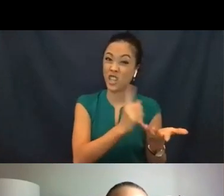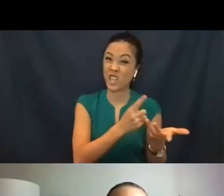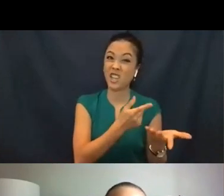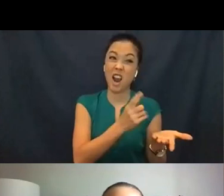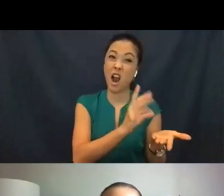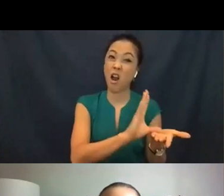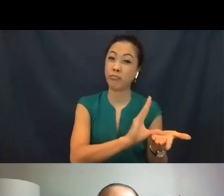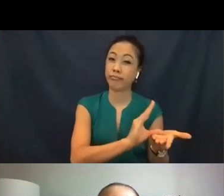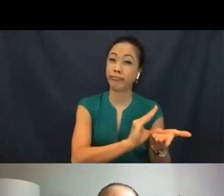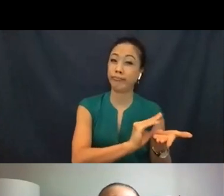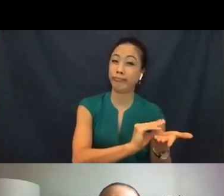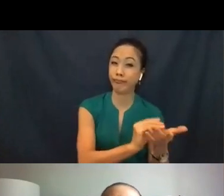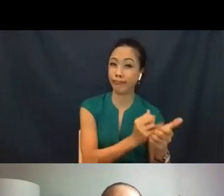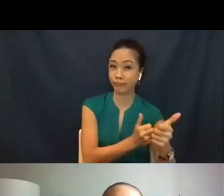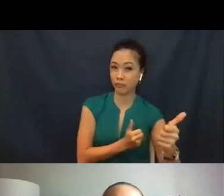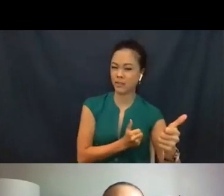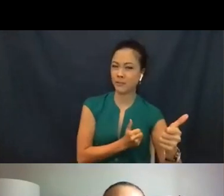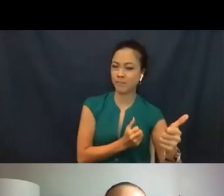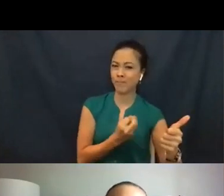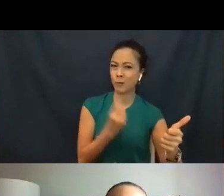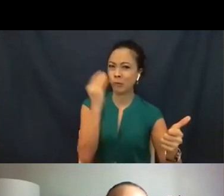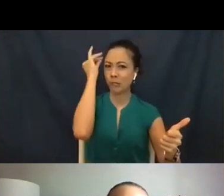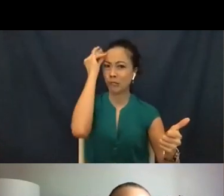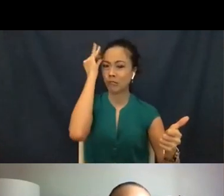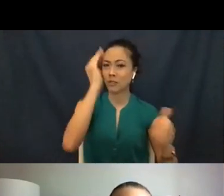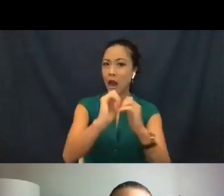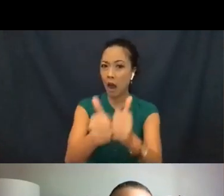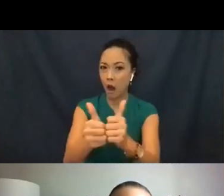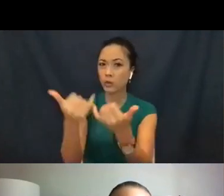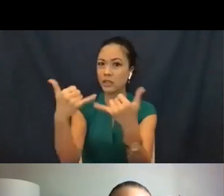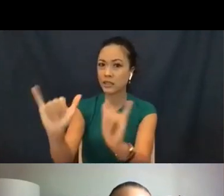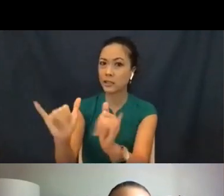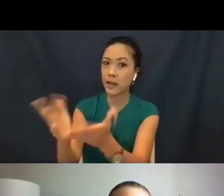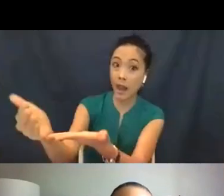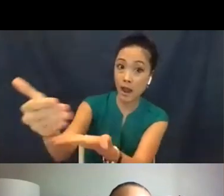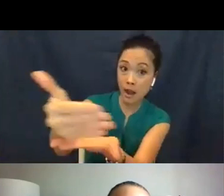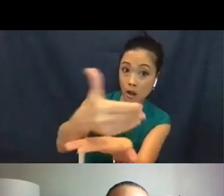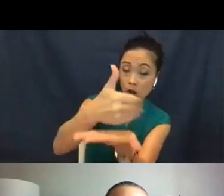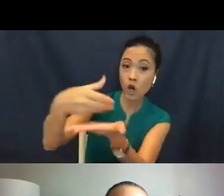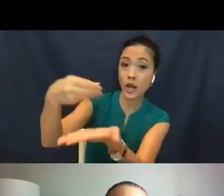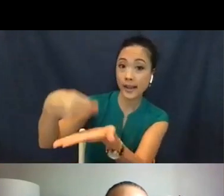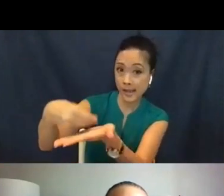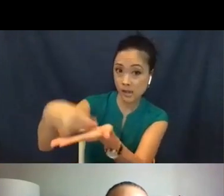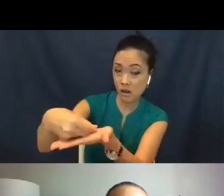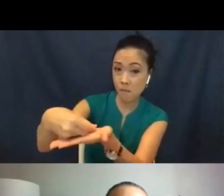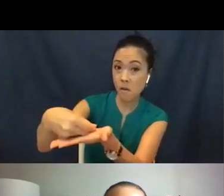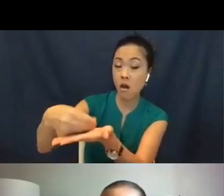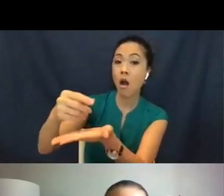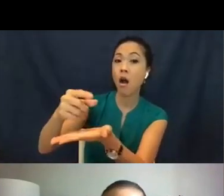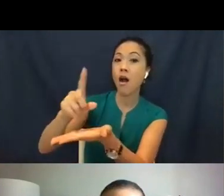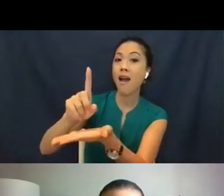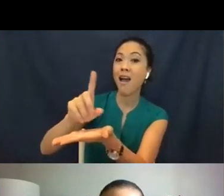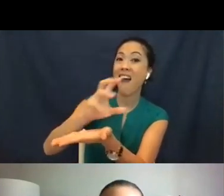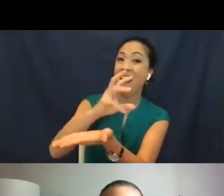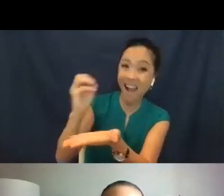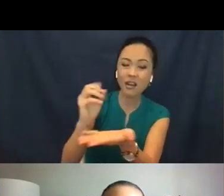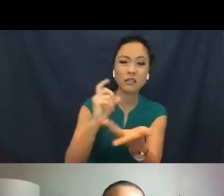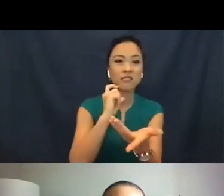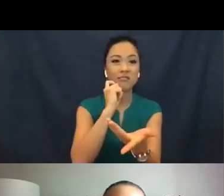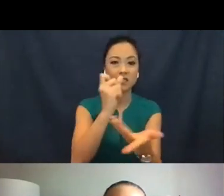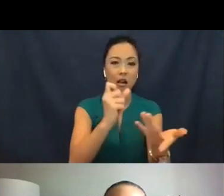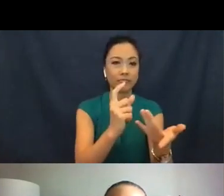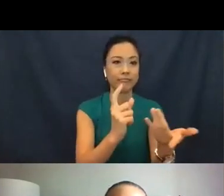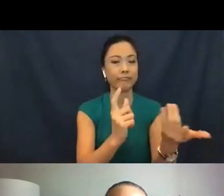still earn income and perhaps not necessarily be putting ourselves in harm's way or maybe